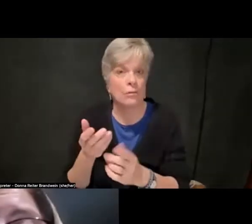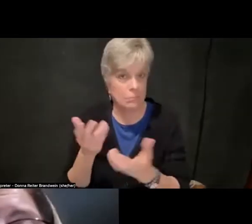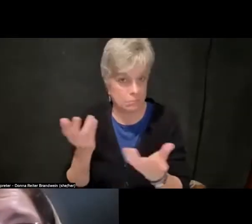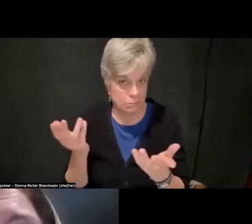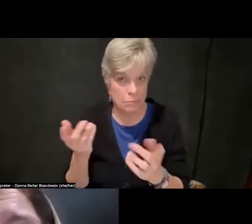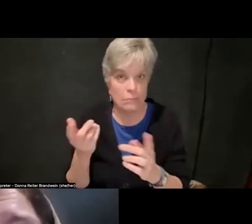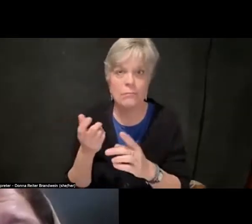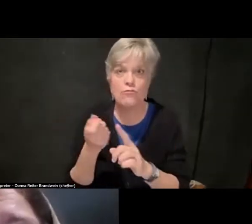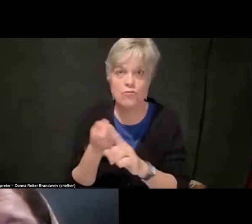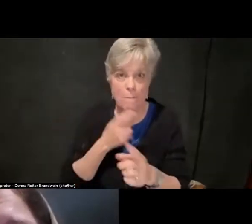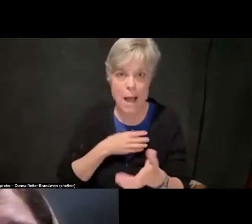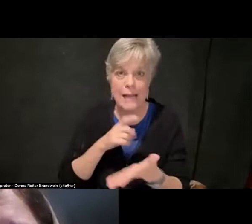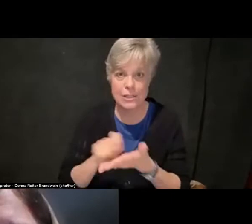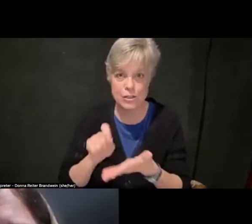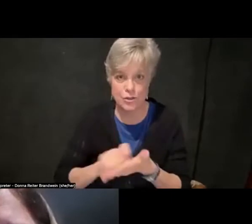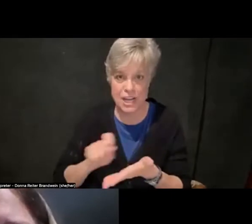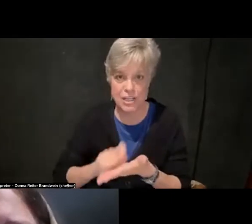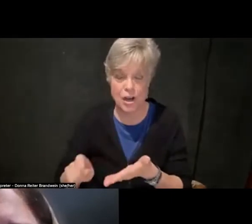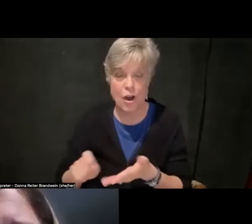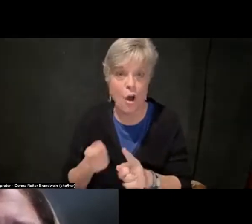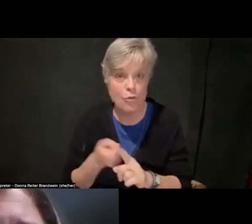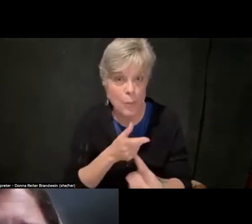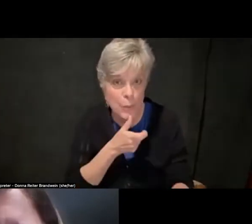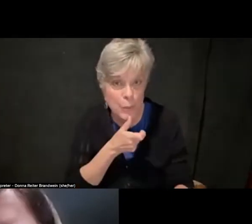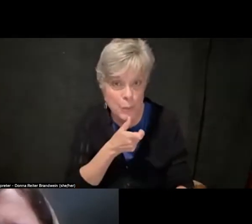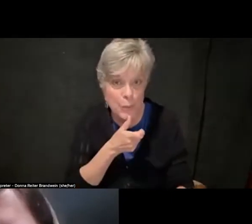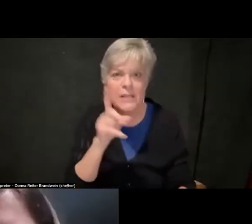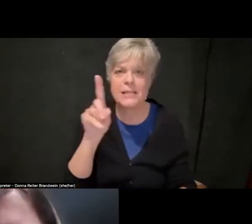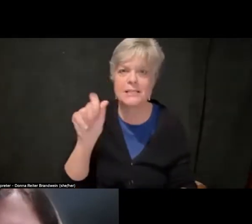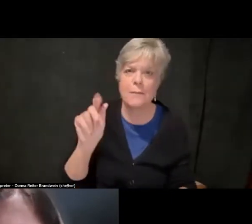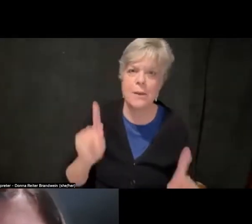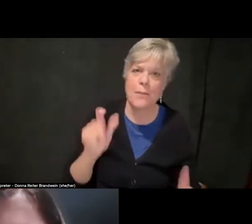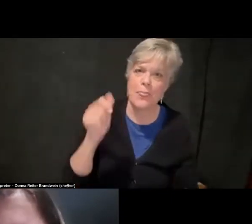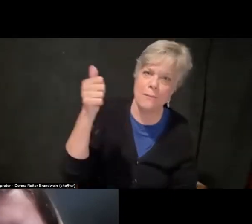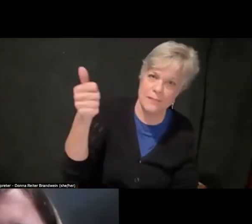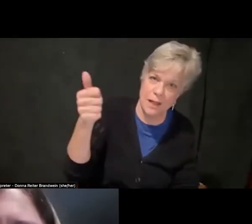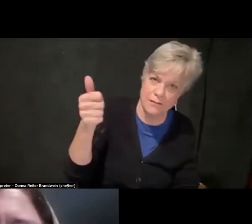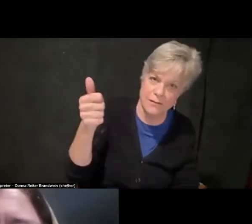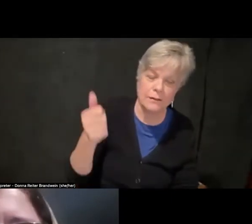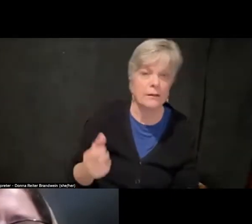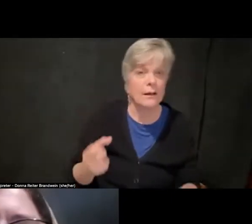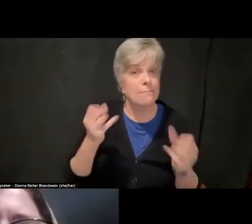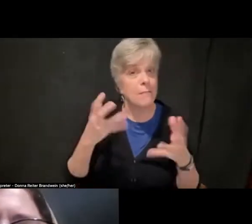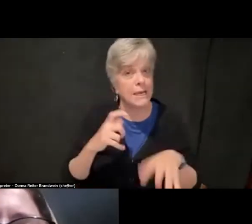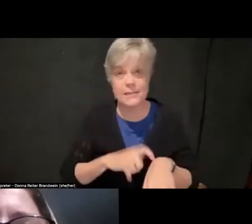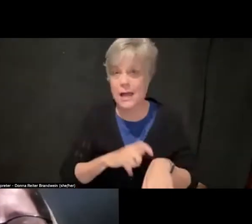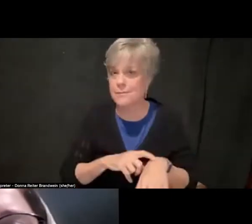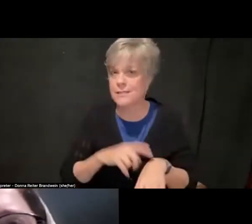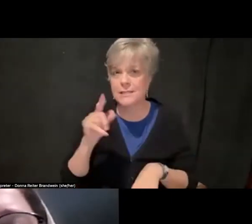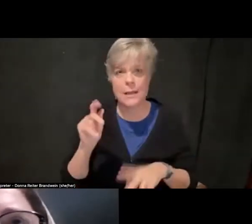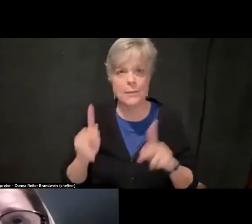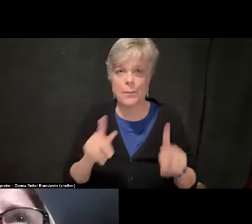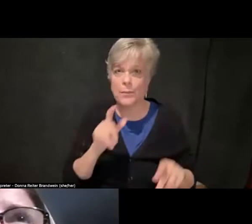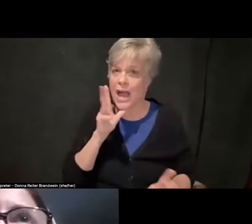which I think is really important because often disabled people are not at the table. And so it's always like, I hear people say,